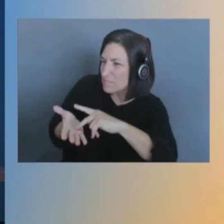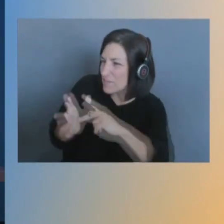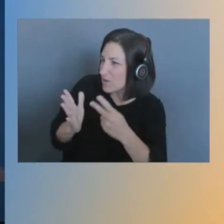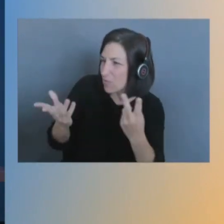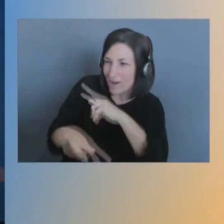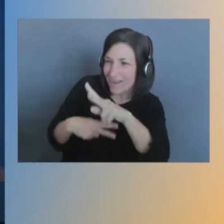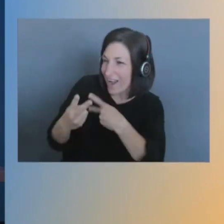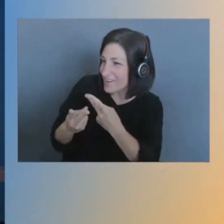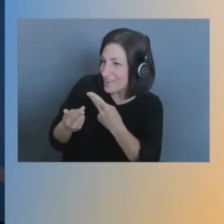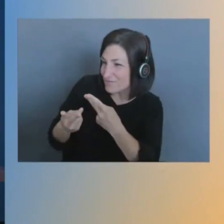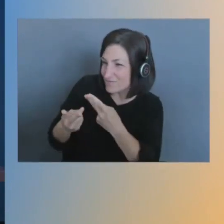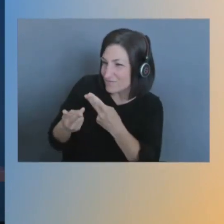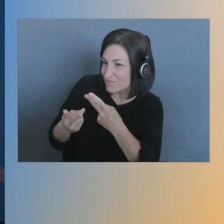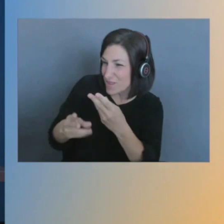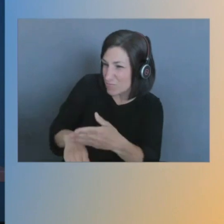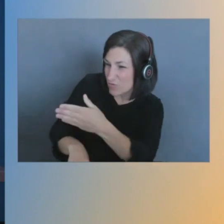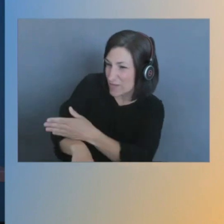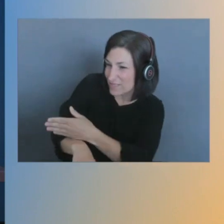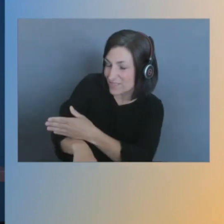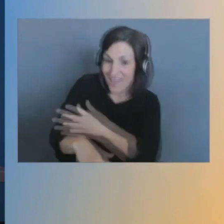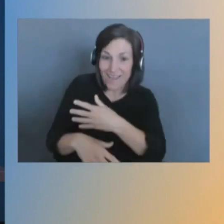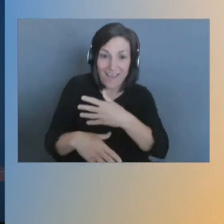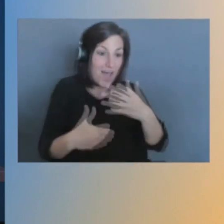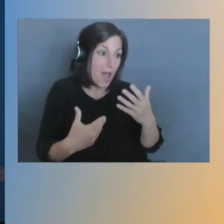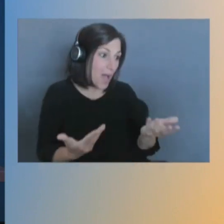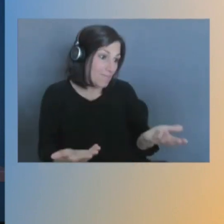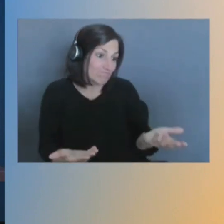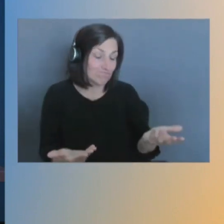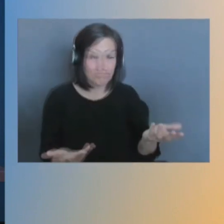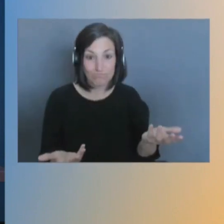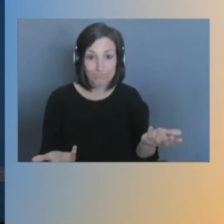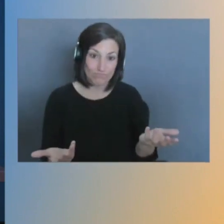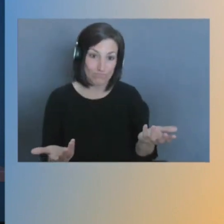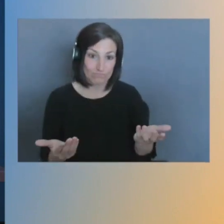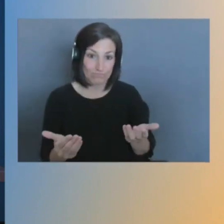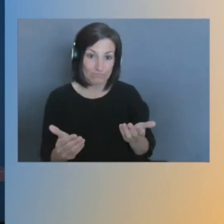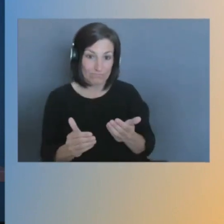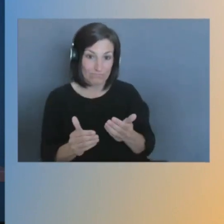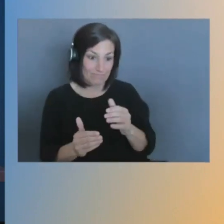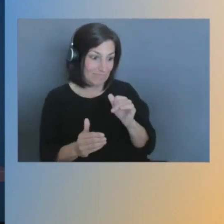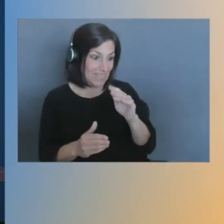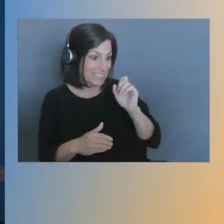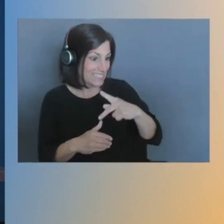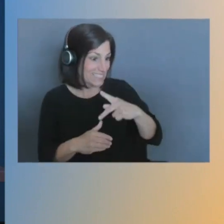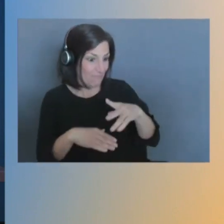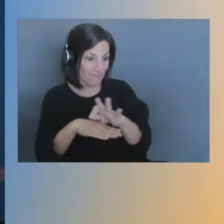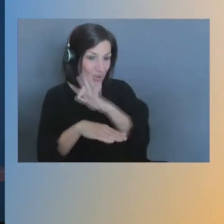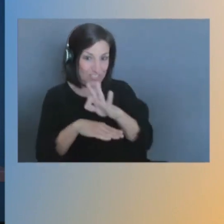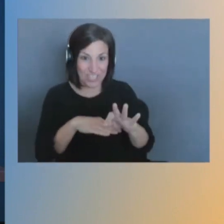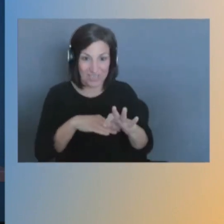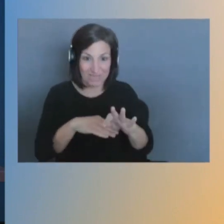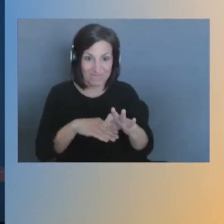Up to, I mean step function improvements. I mean 25%. - 25%. That's tremendous.